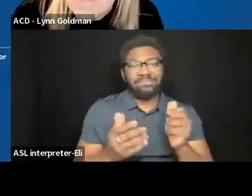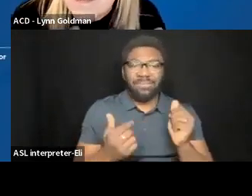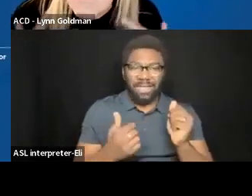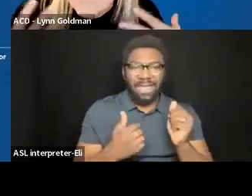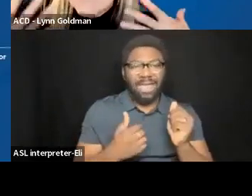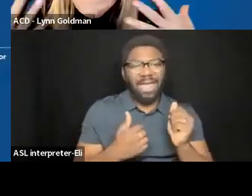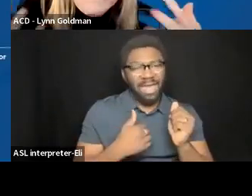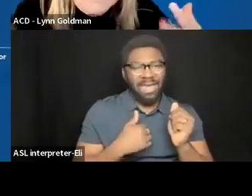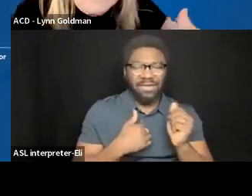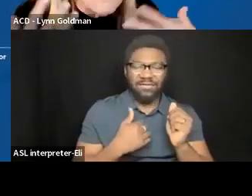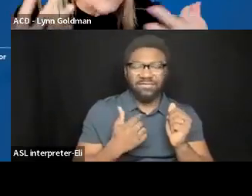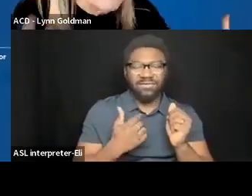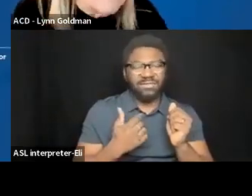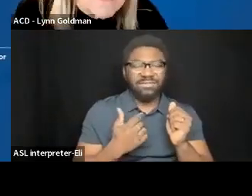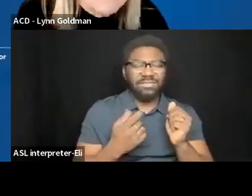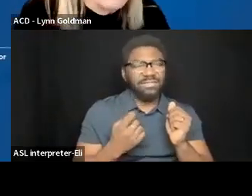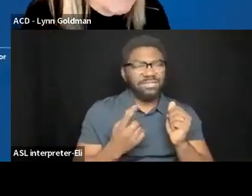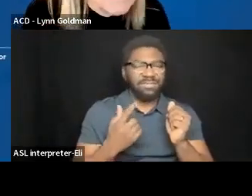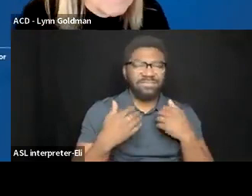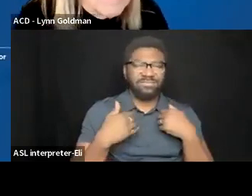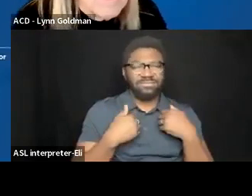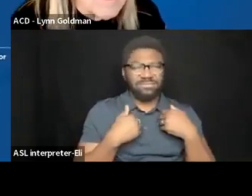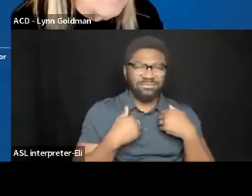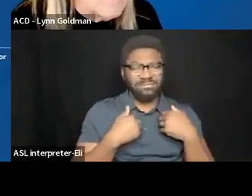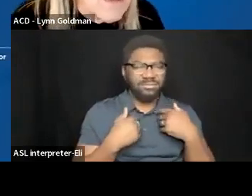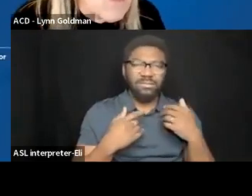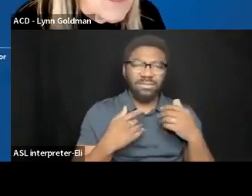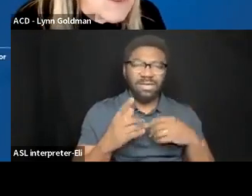or maybe it's just in our transmittal of this to HHS